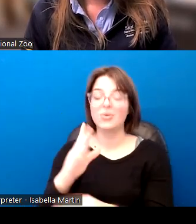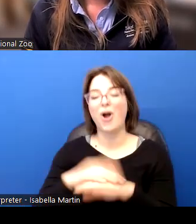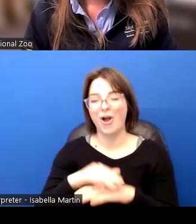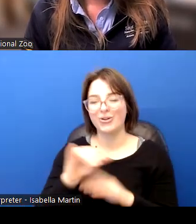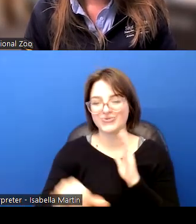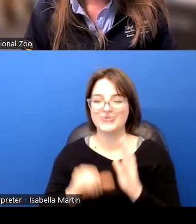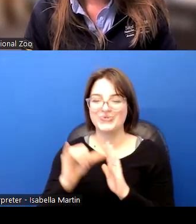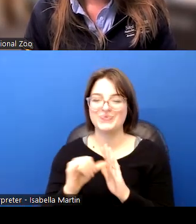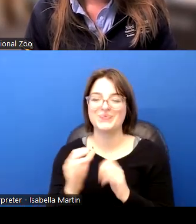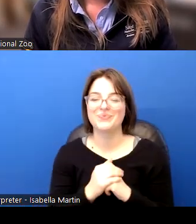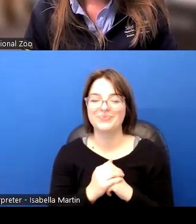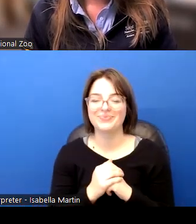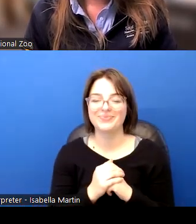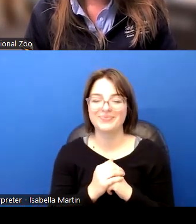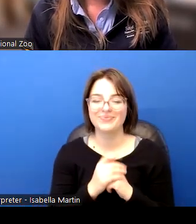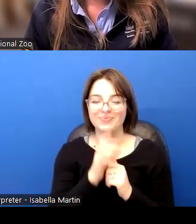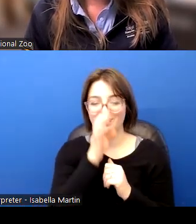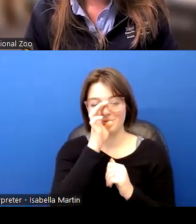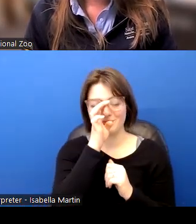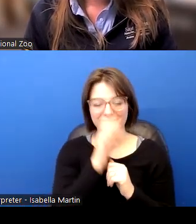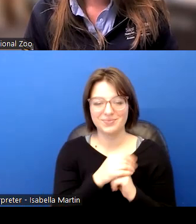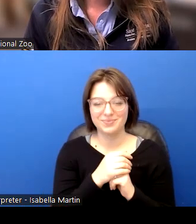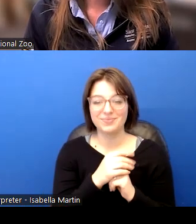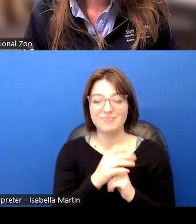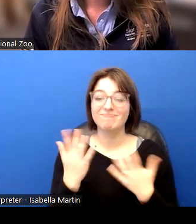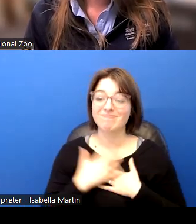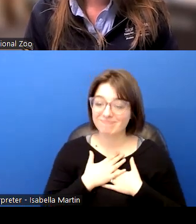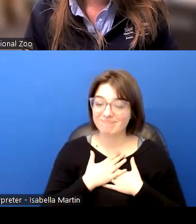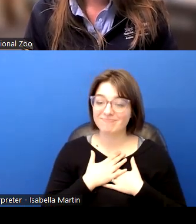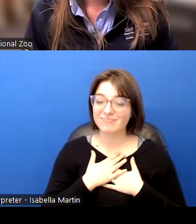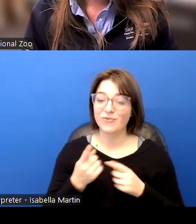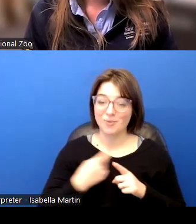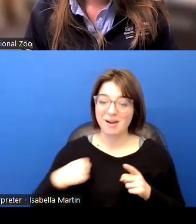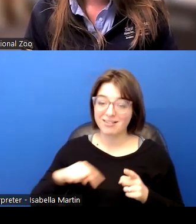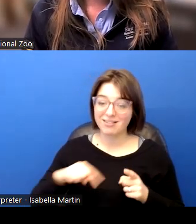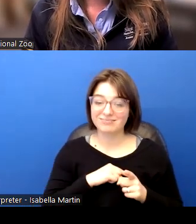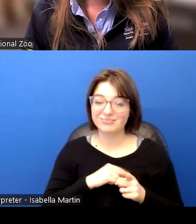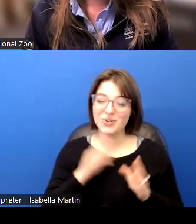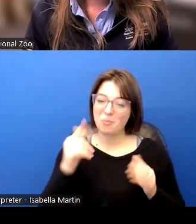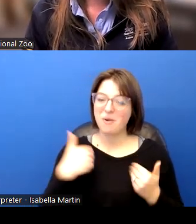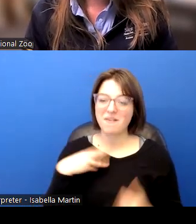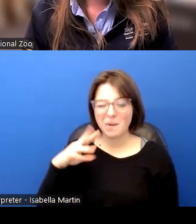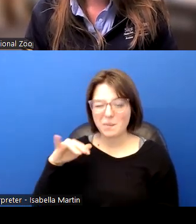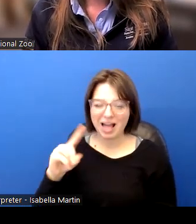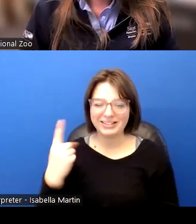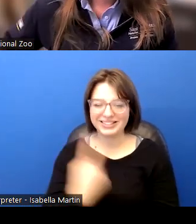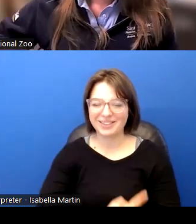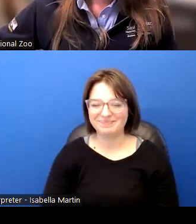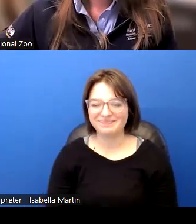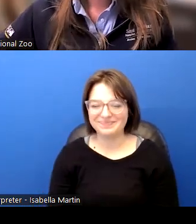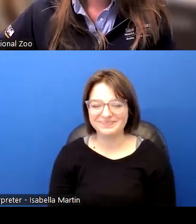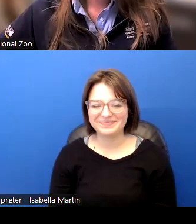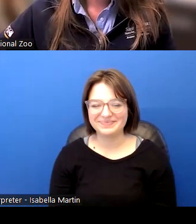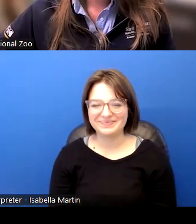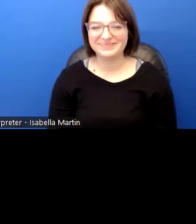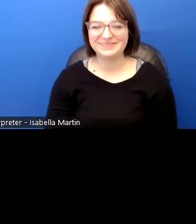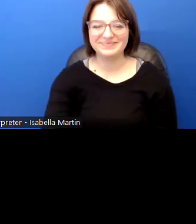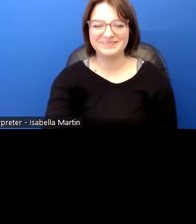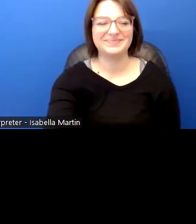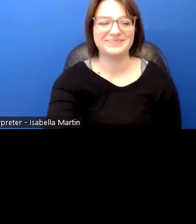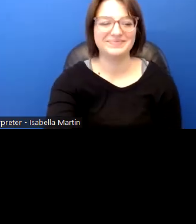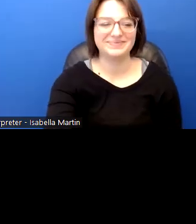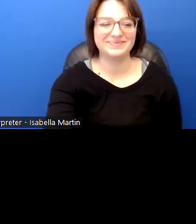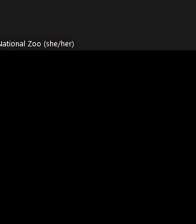the Smithsonian's National Zoo and Conservation Biology Institute we hope you have a wild day.